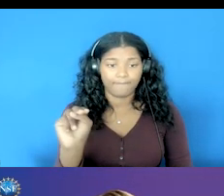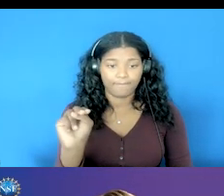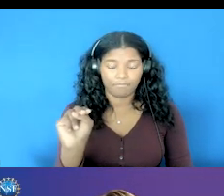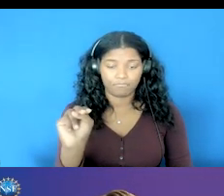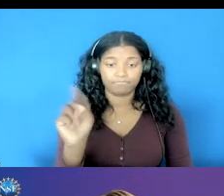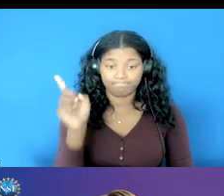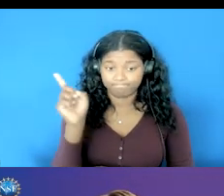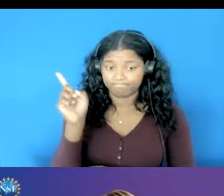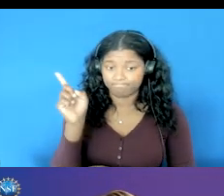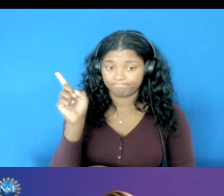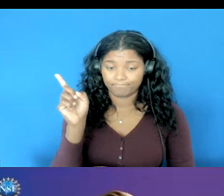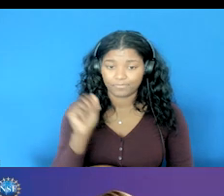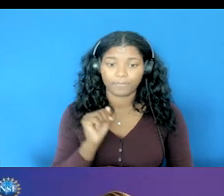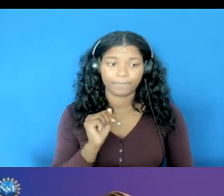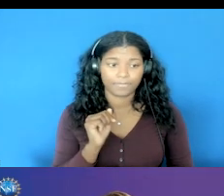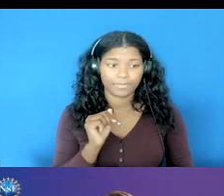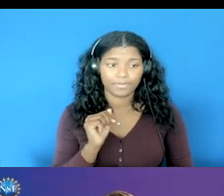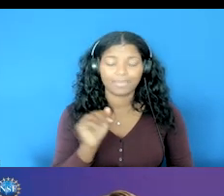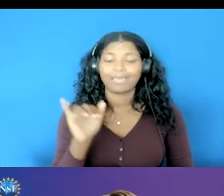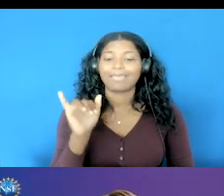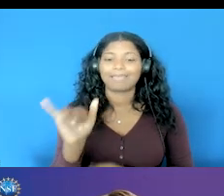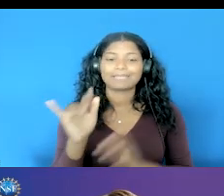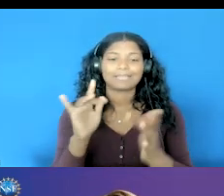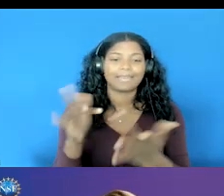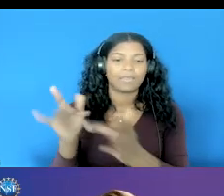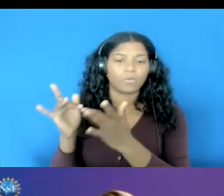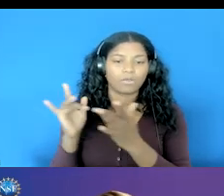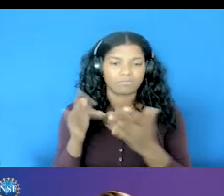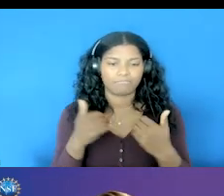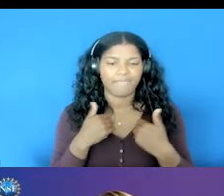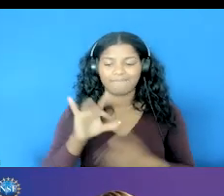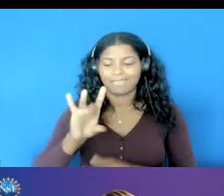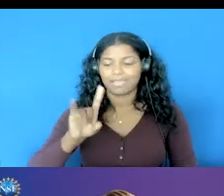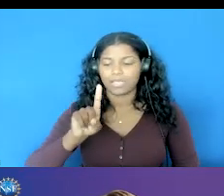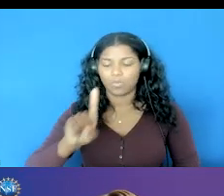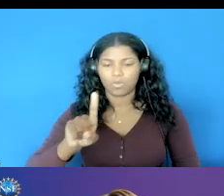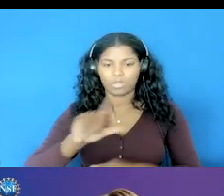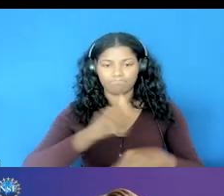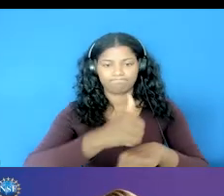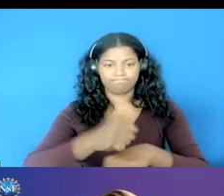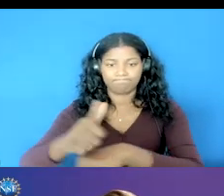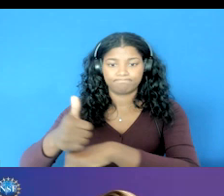and this is a continental scale network of 81 sites meant to be studied for at least 30 years